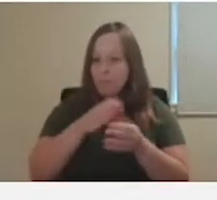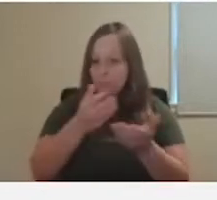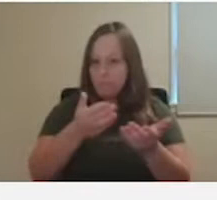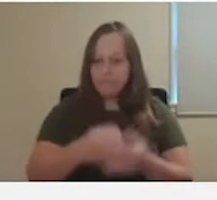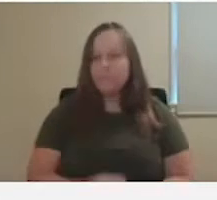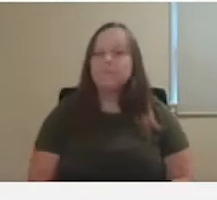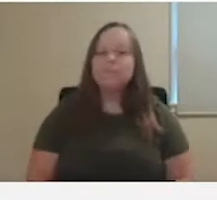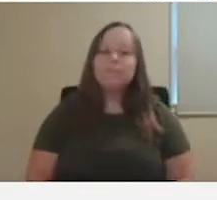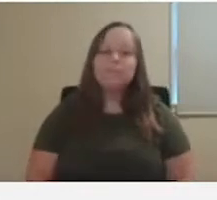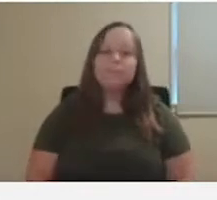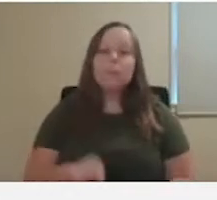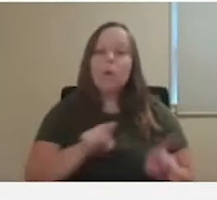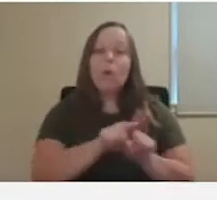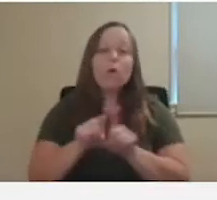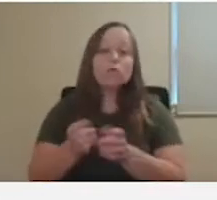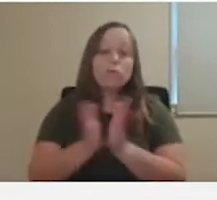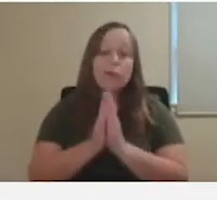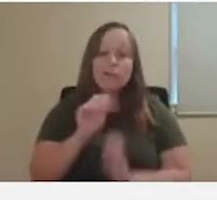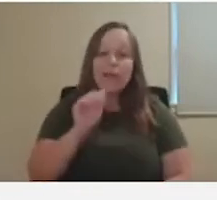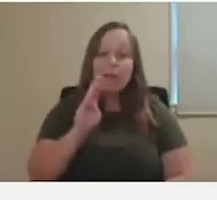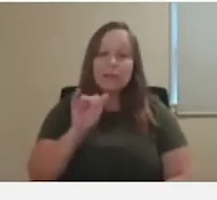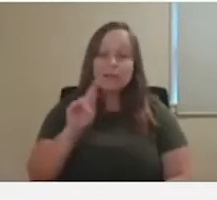And you can also request an absentee ballot in person